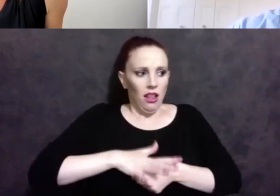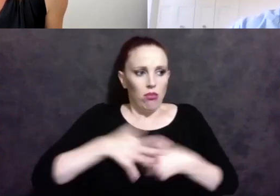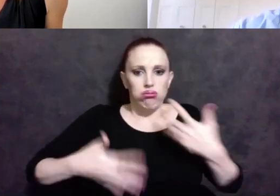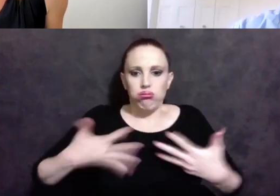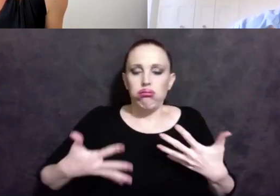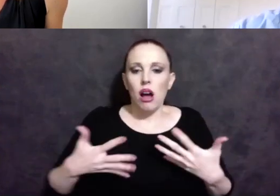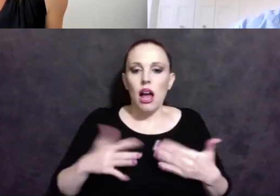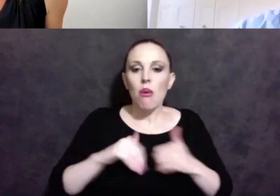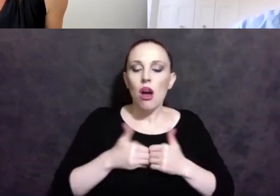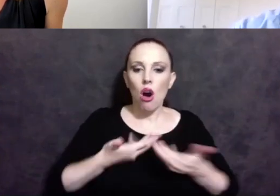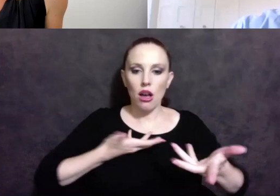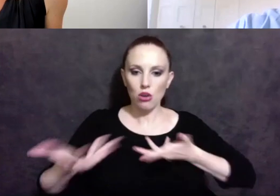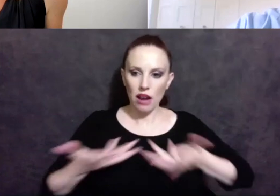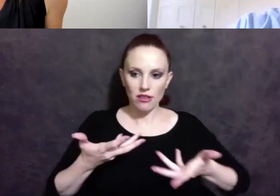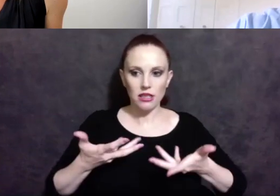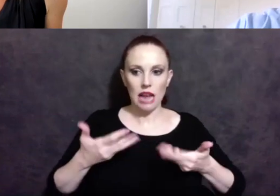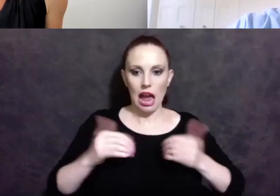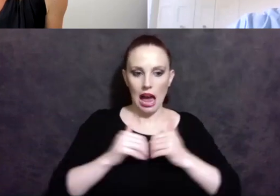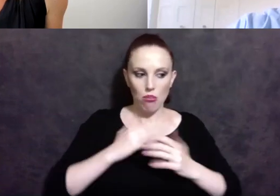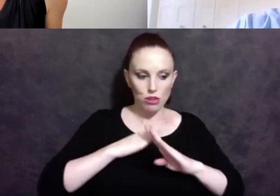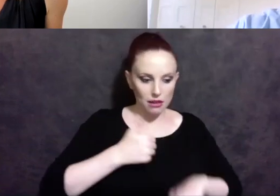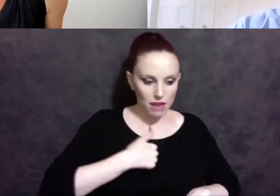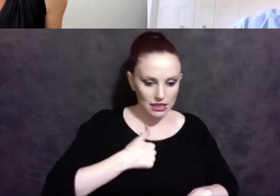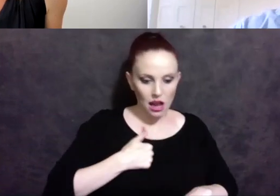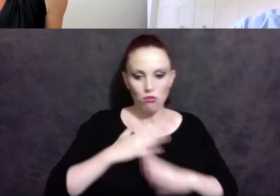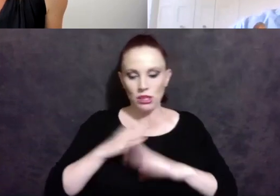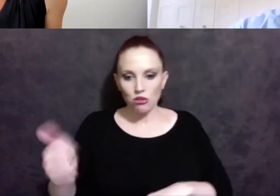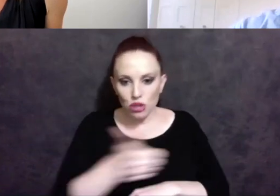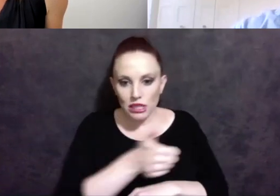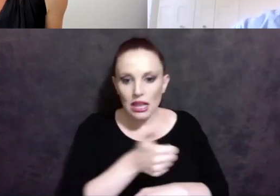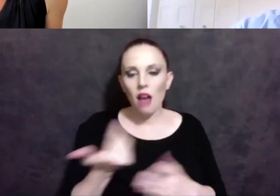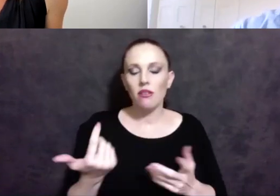of I am trying to protect myself and you are trying to protect yourself and that prevents